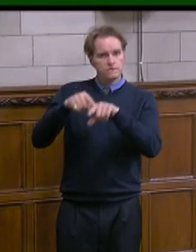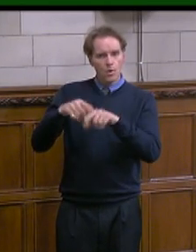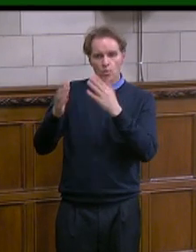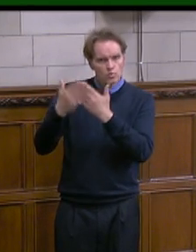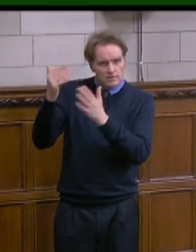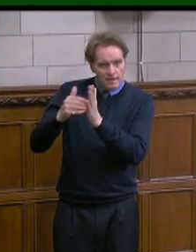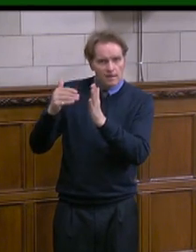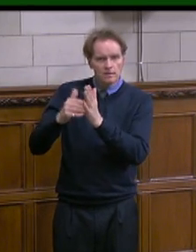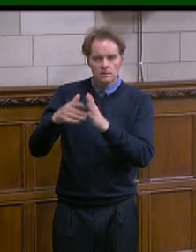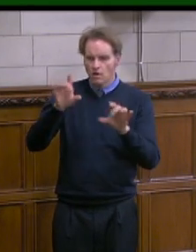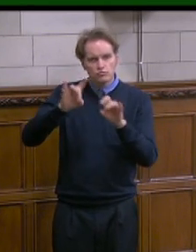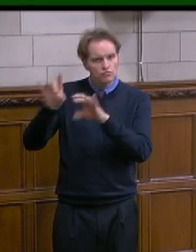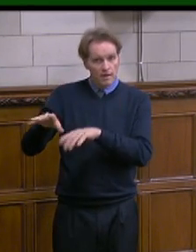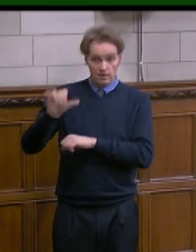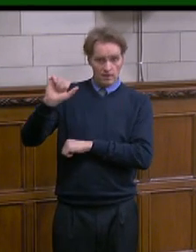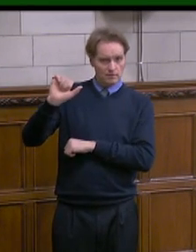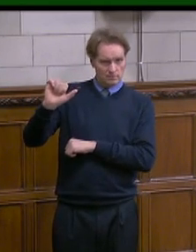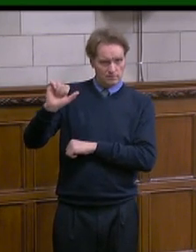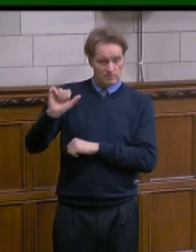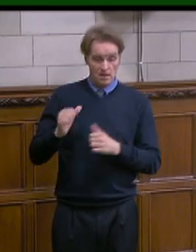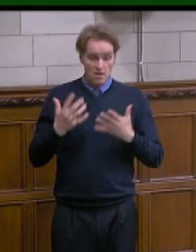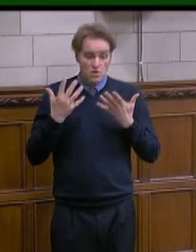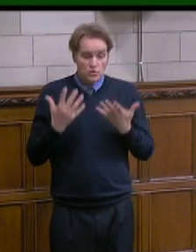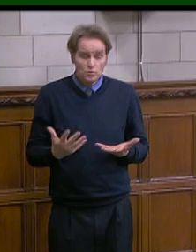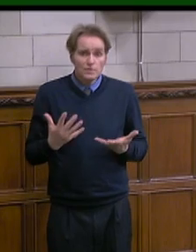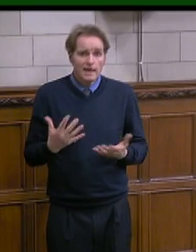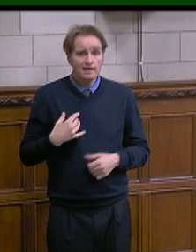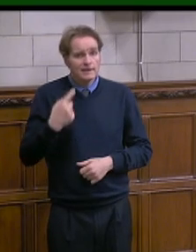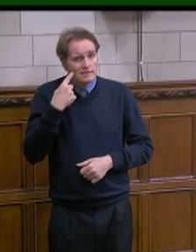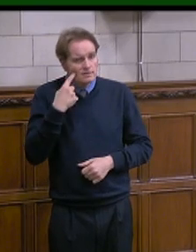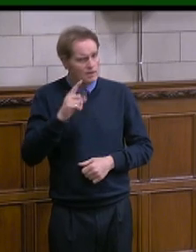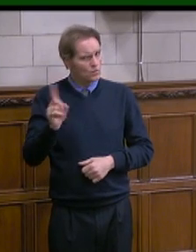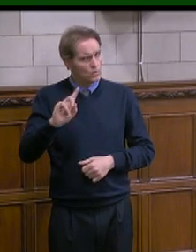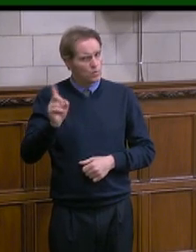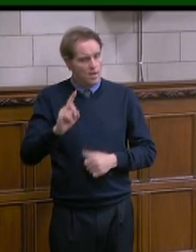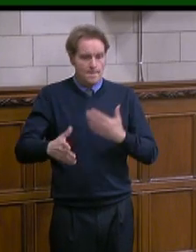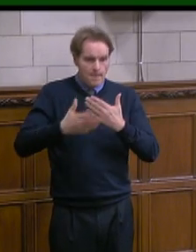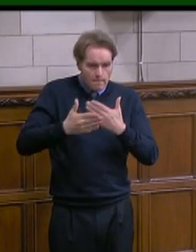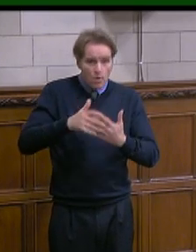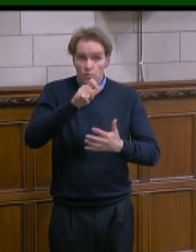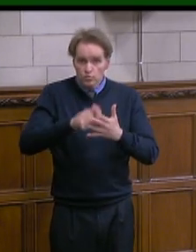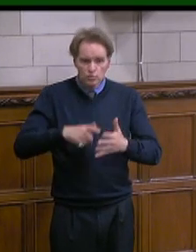I know that it was not a piece of cake, but as with most things, the more we do them, the easier they get.